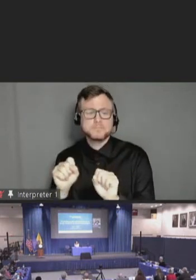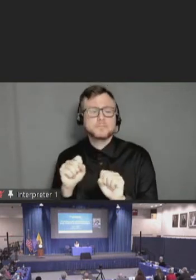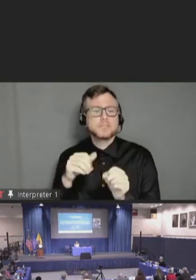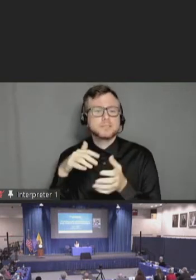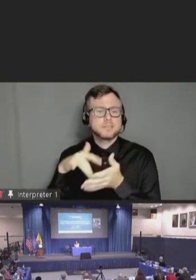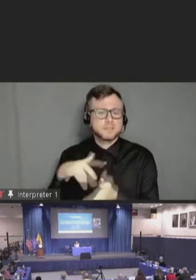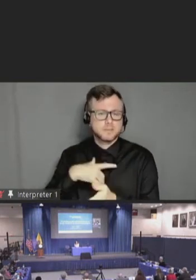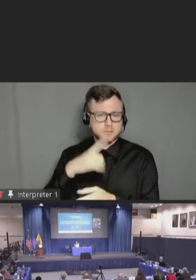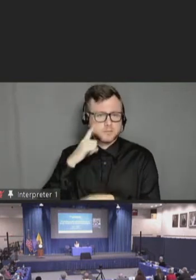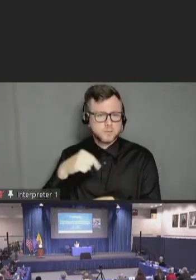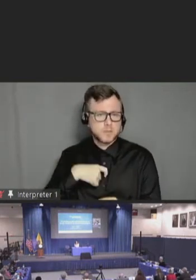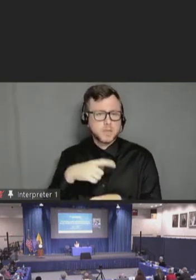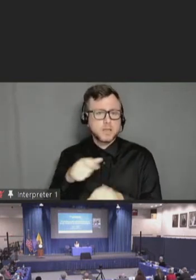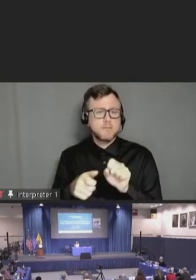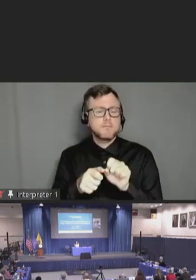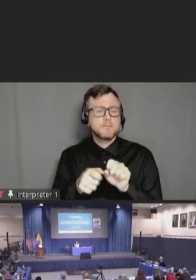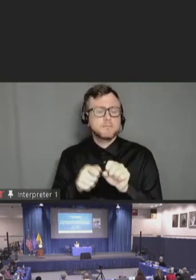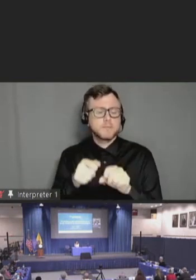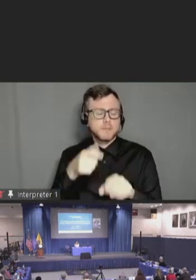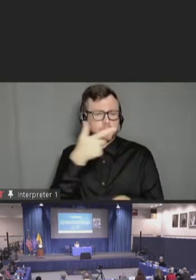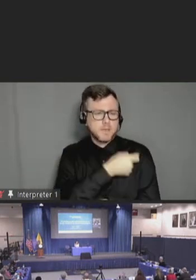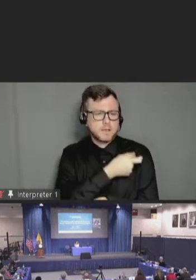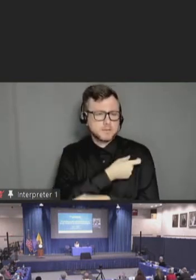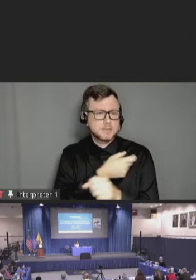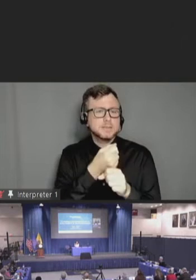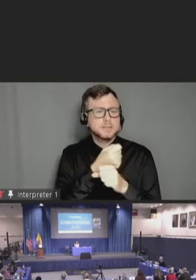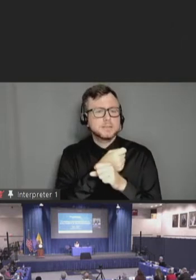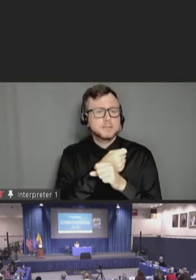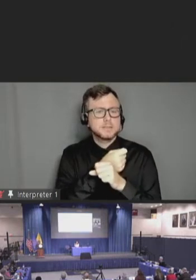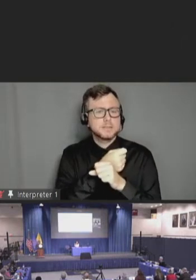in the Vaccine Safety Datalink. Next slide, please.